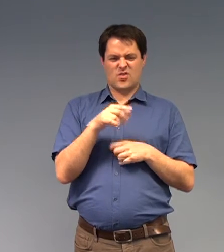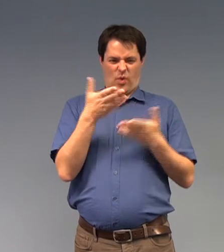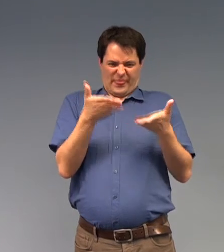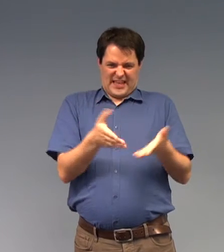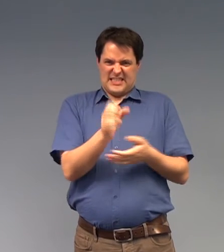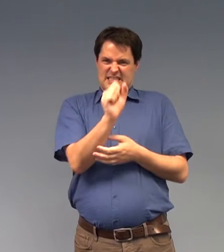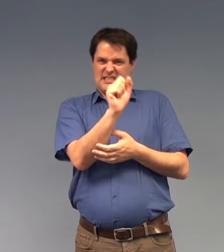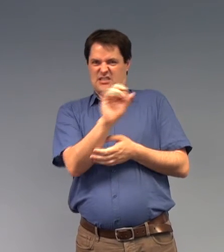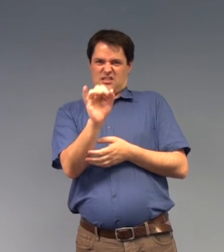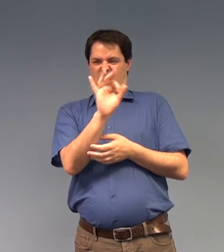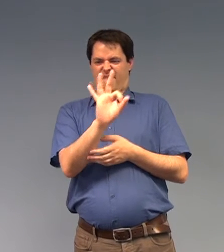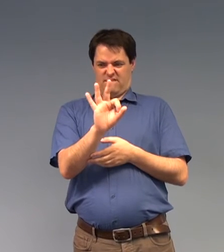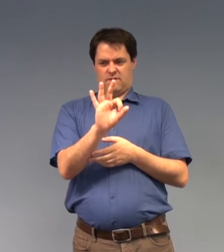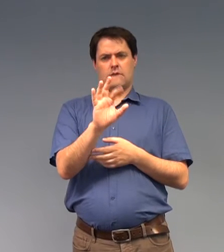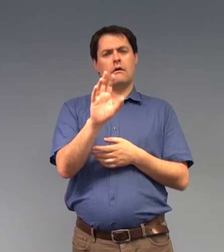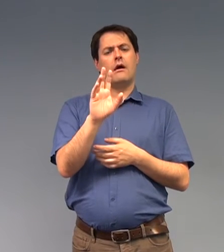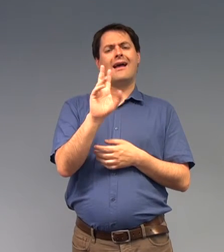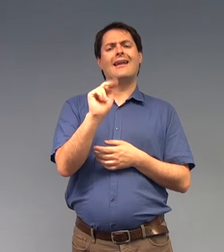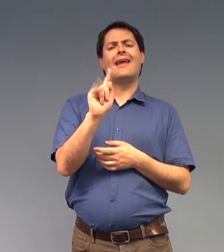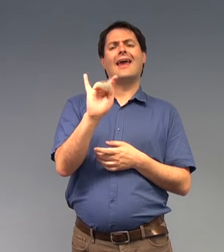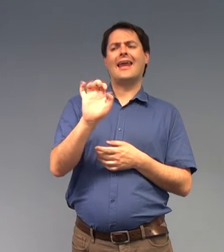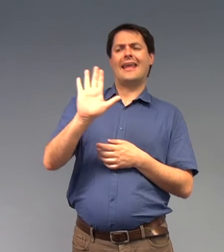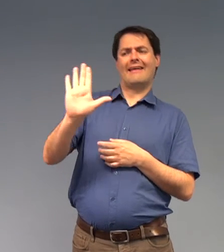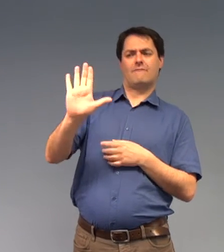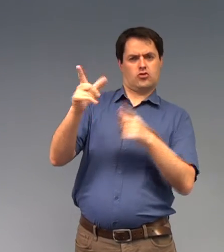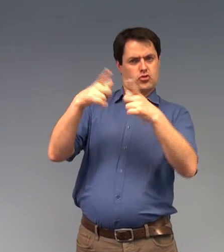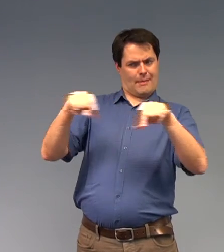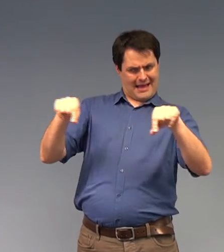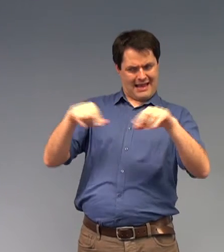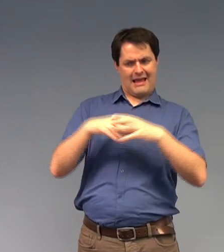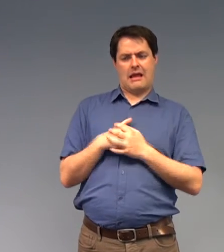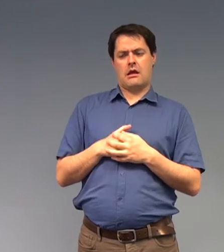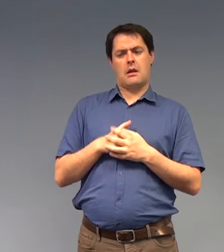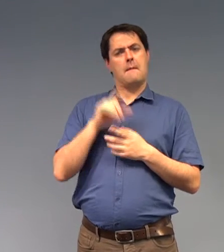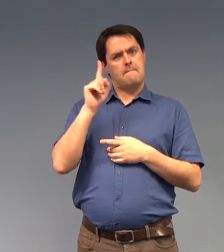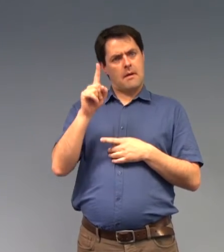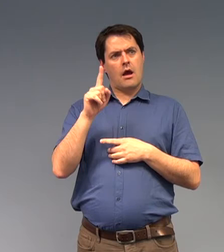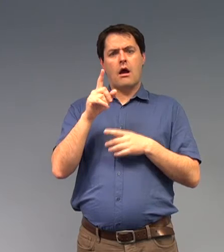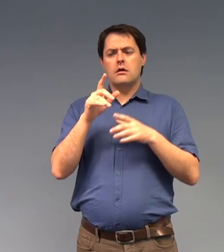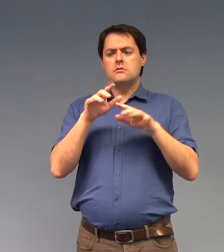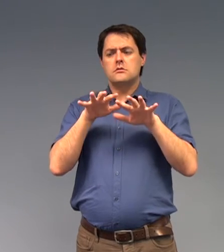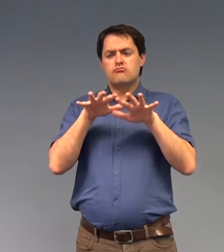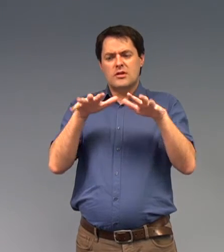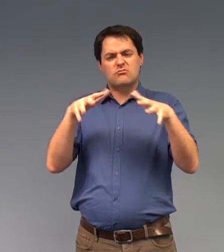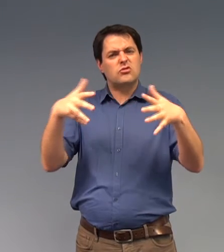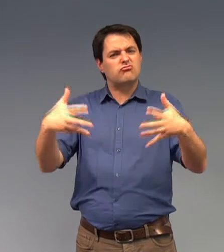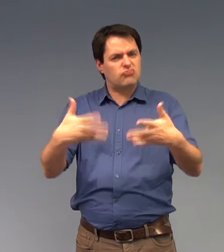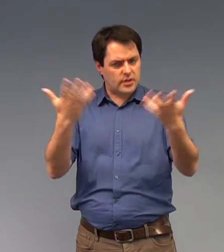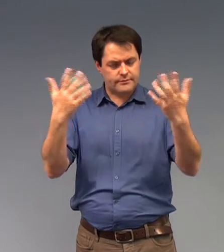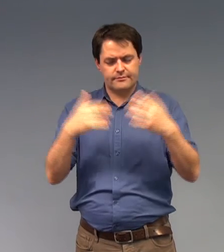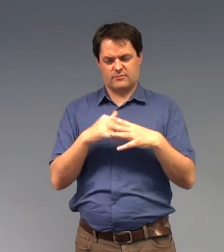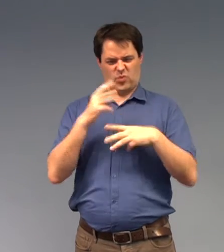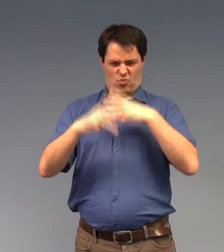In English, it says "This stuff is native in Japan